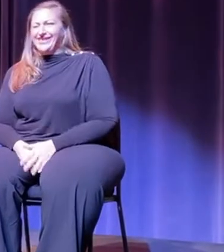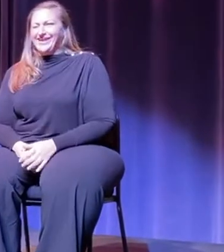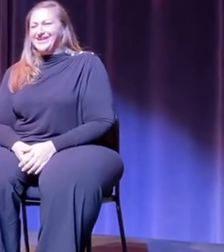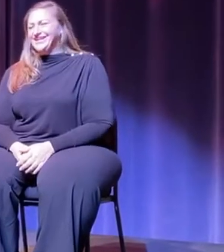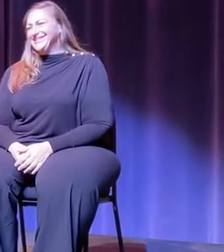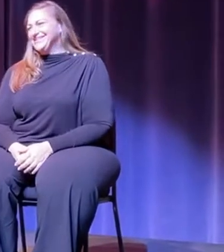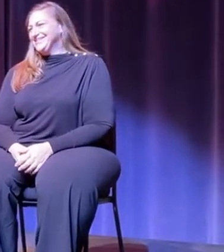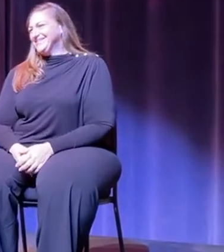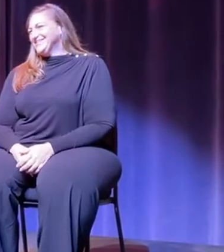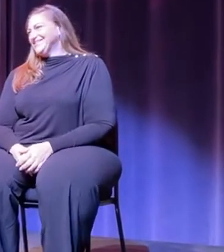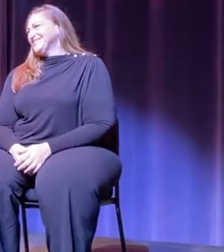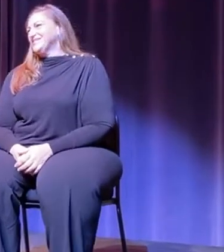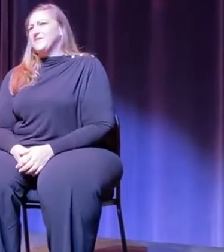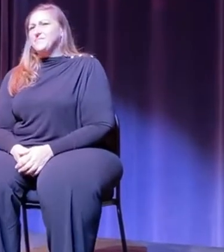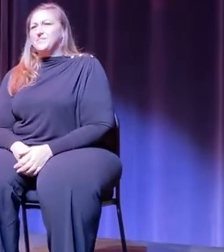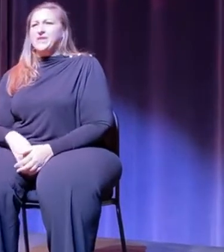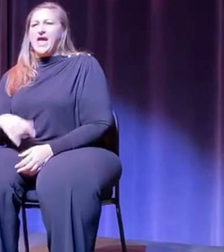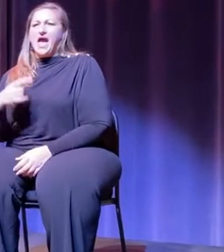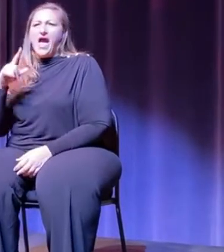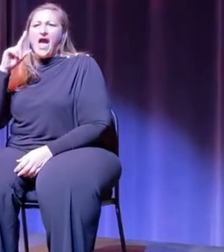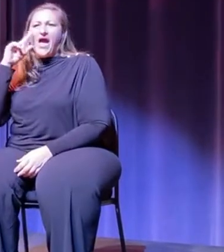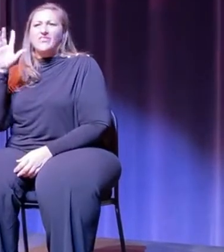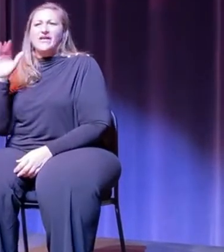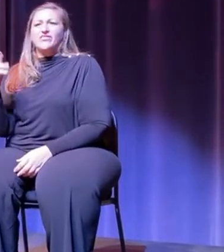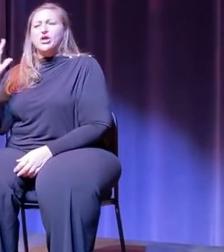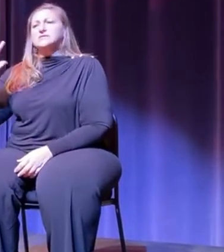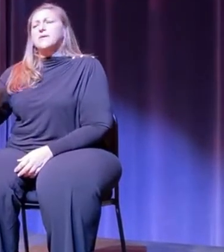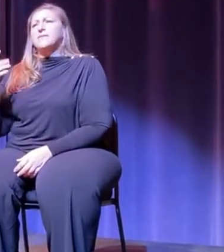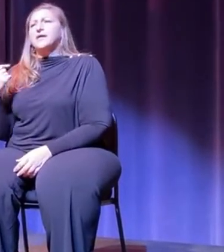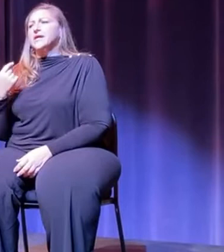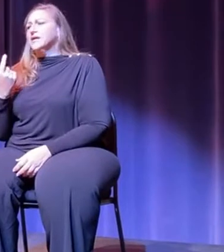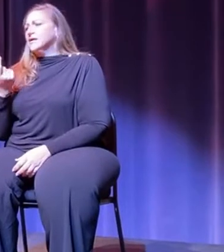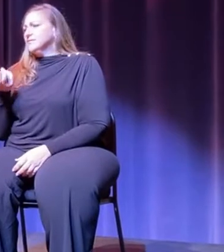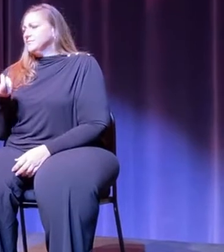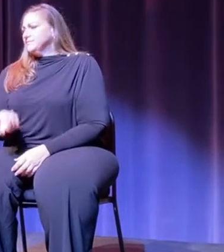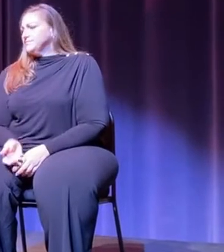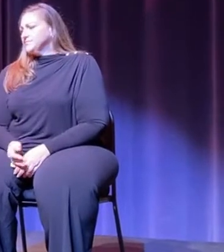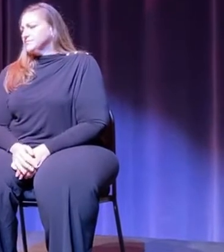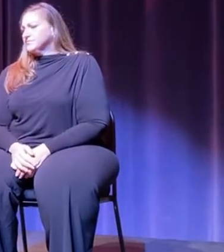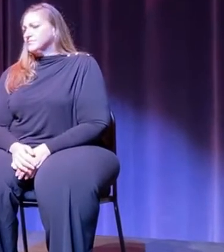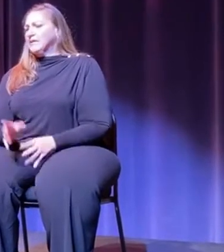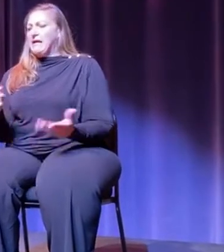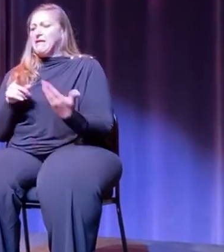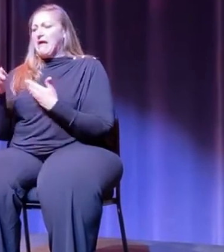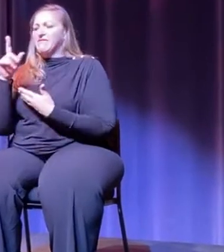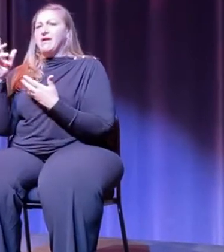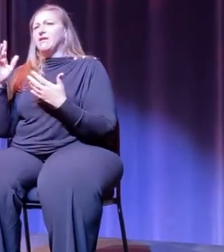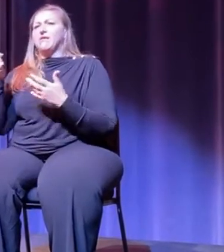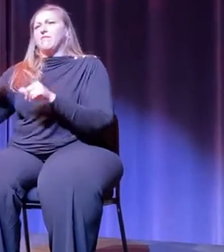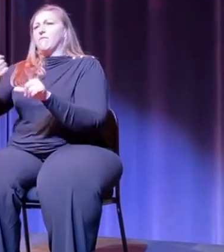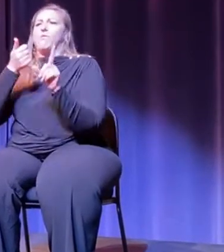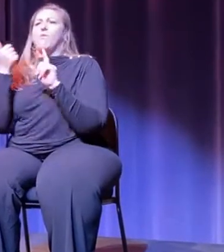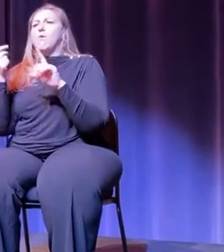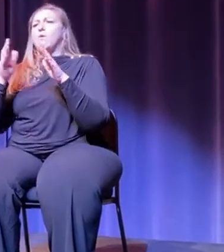and I think that there's something to be said about navigating your own communities' language